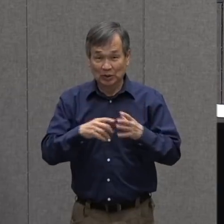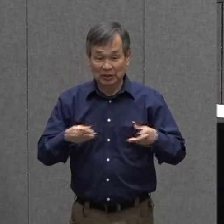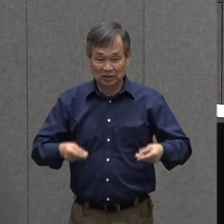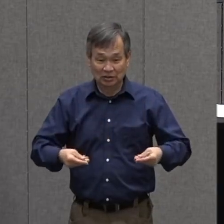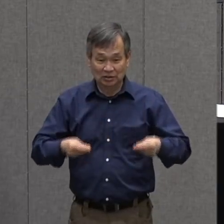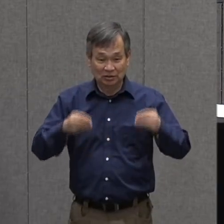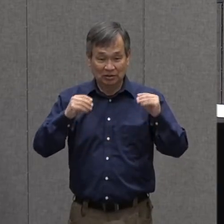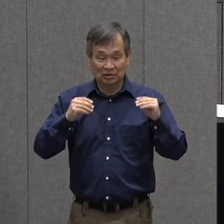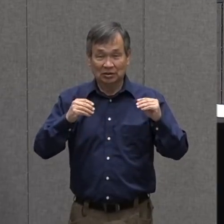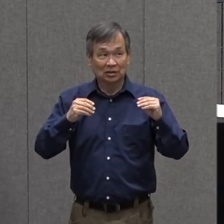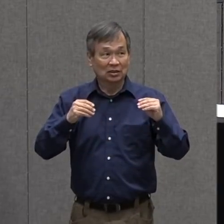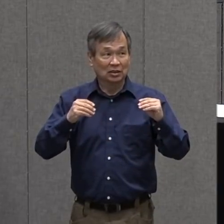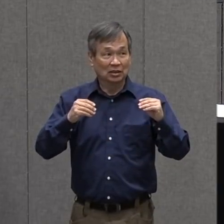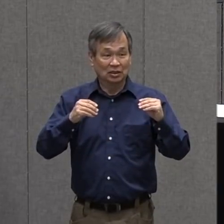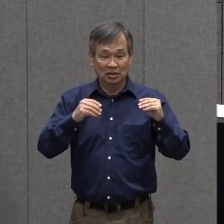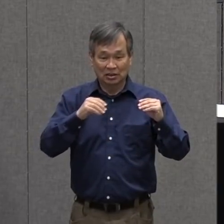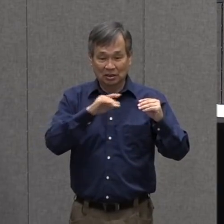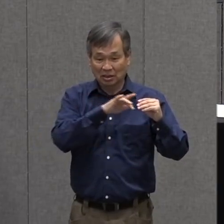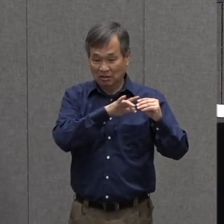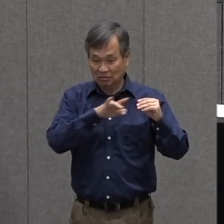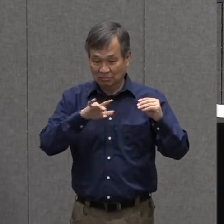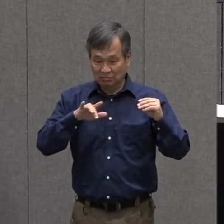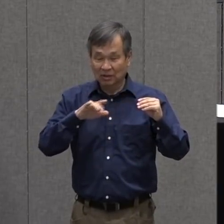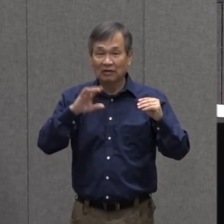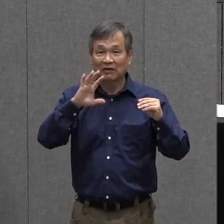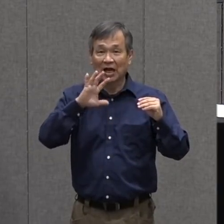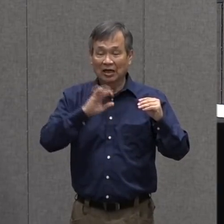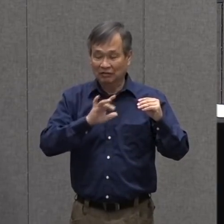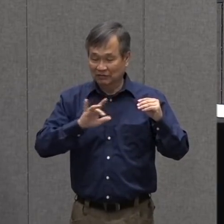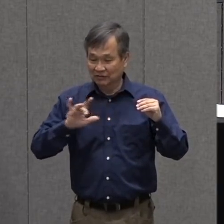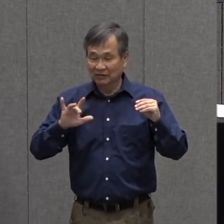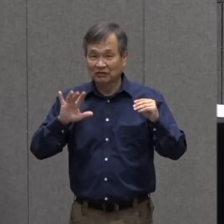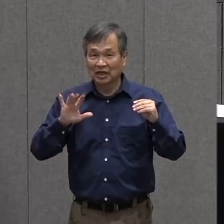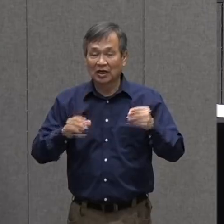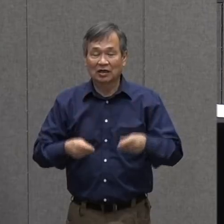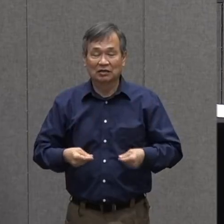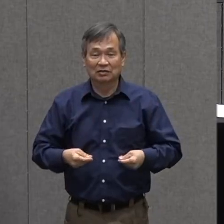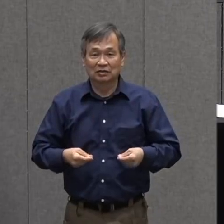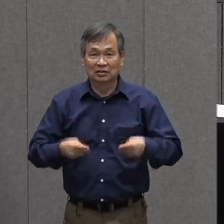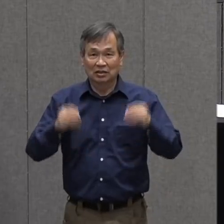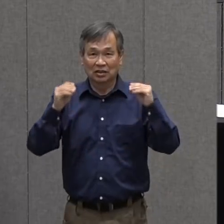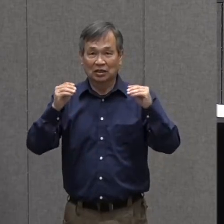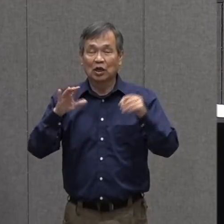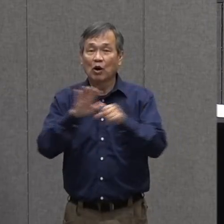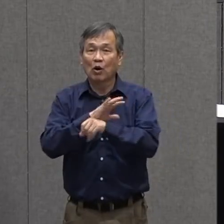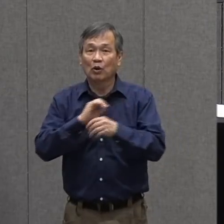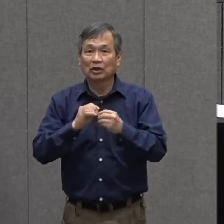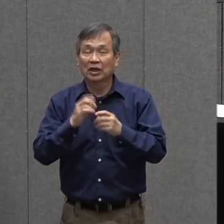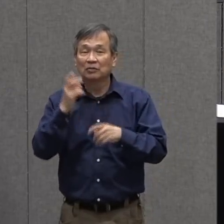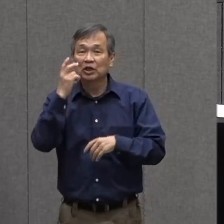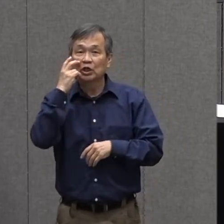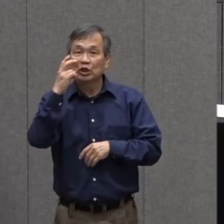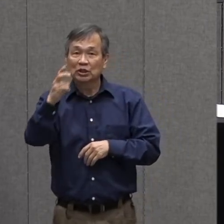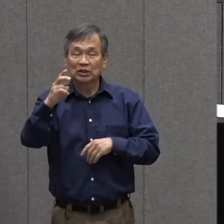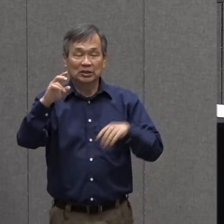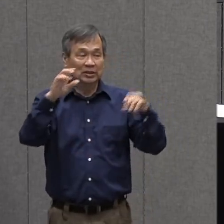there is an additional row of five and another row of five. So really when I flash you this whole number if you were looking at the whole number filled,